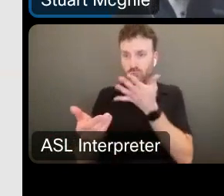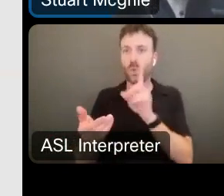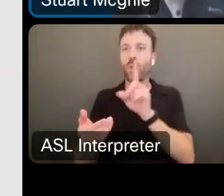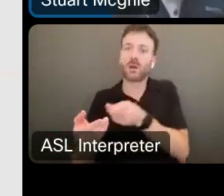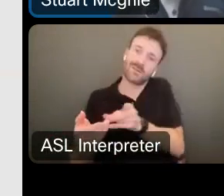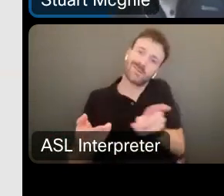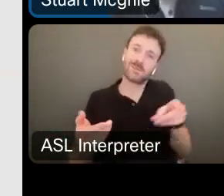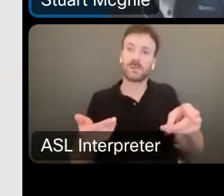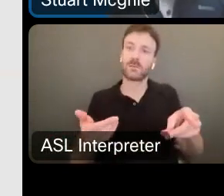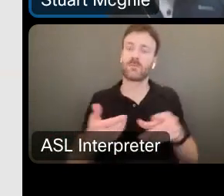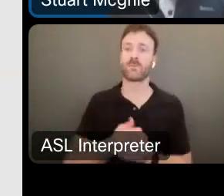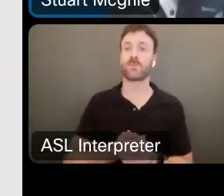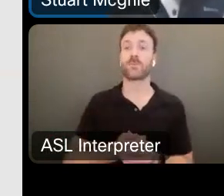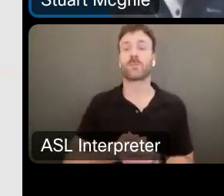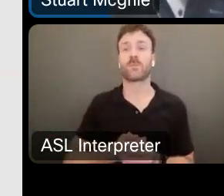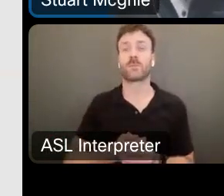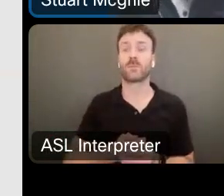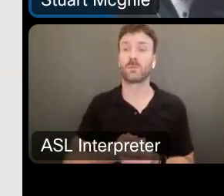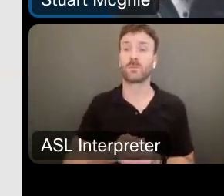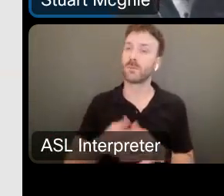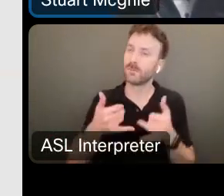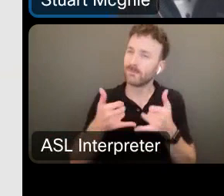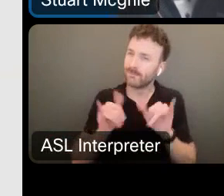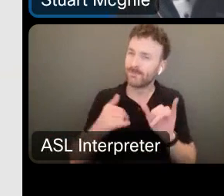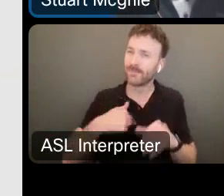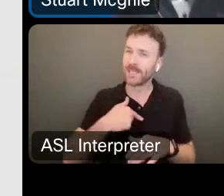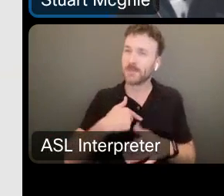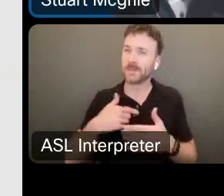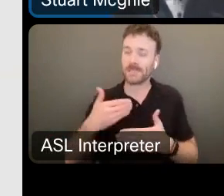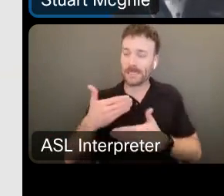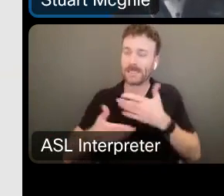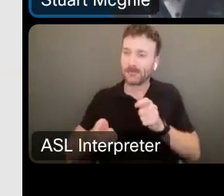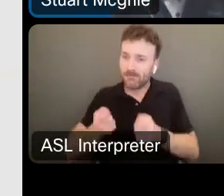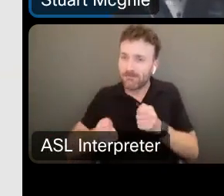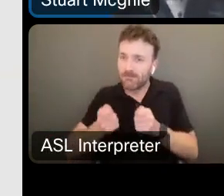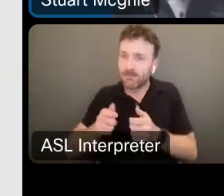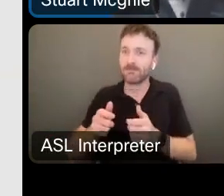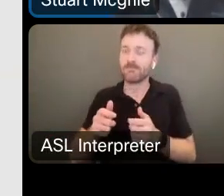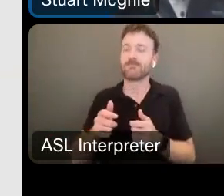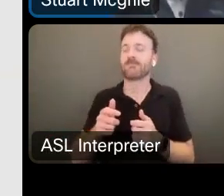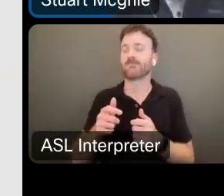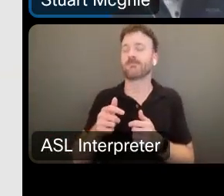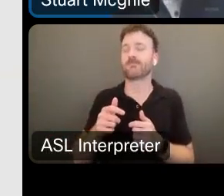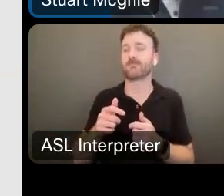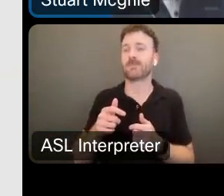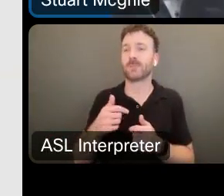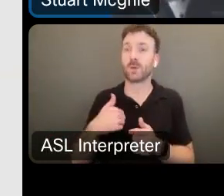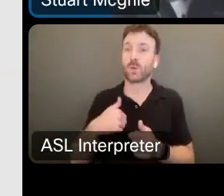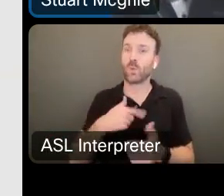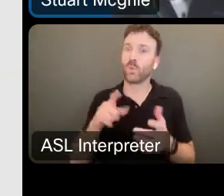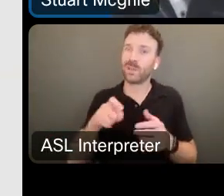We're still in the process of fine-tuning this and we actually need to engage you again